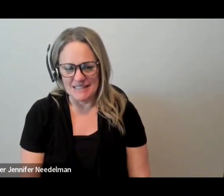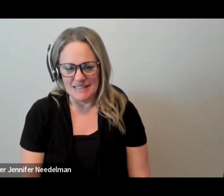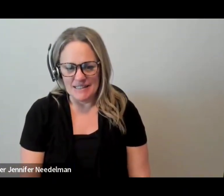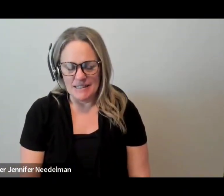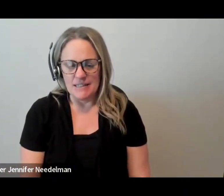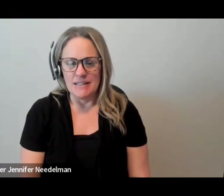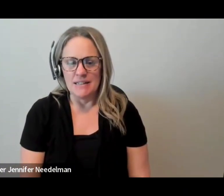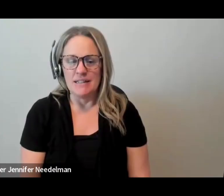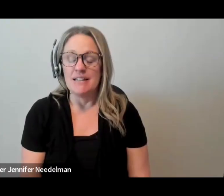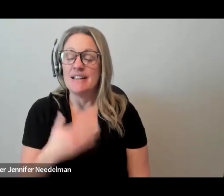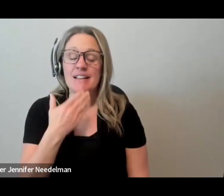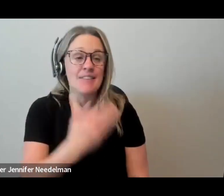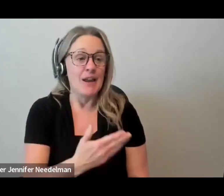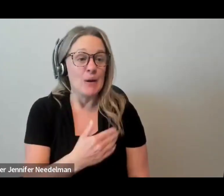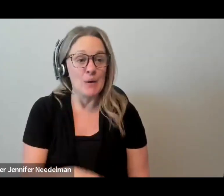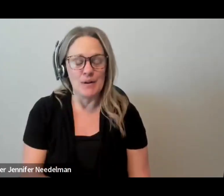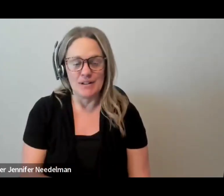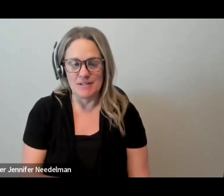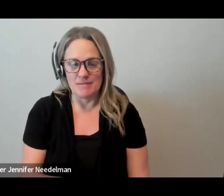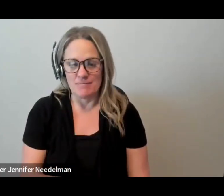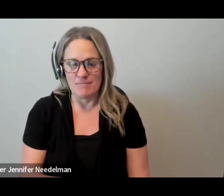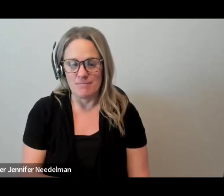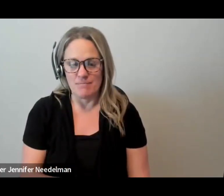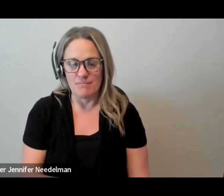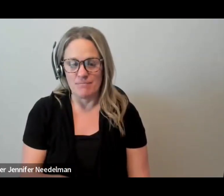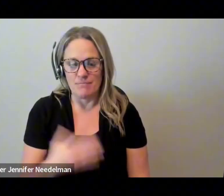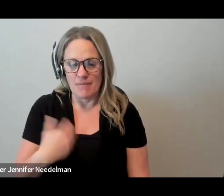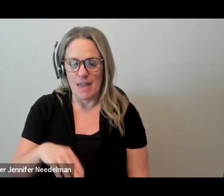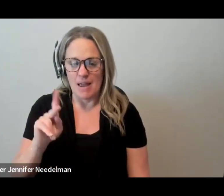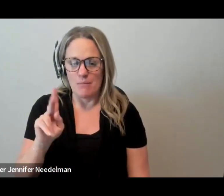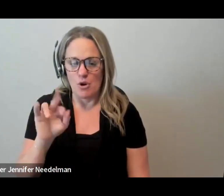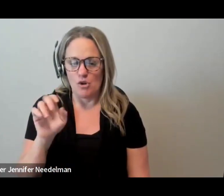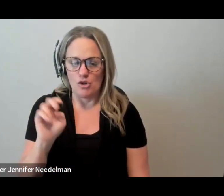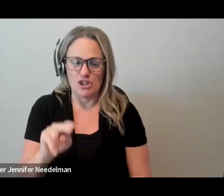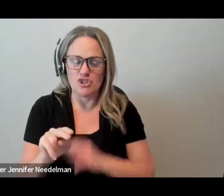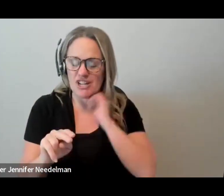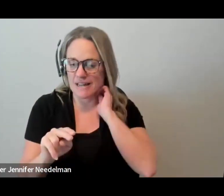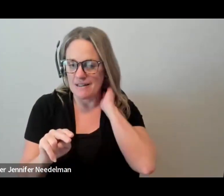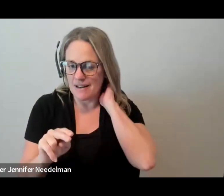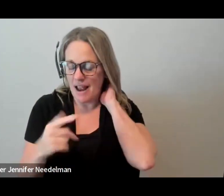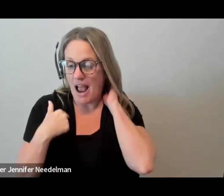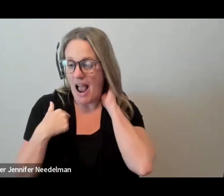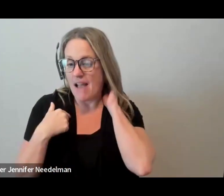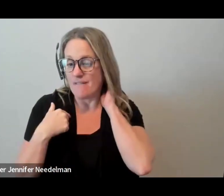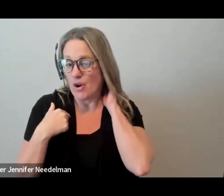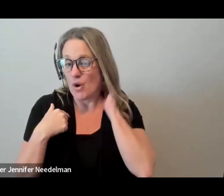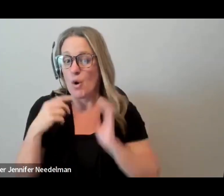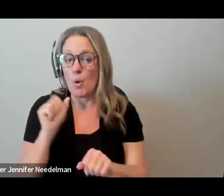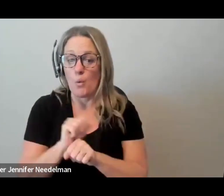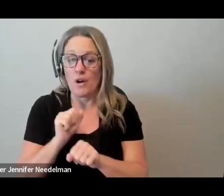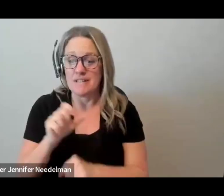Thank you. Shyanne. I, Kristian Birch. I have been with Salesforce next month, it'll be,